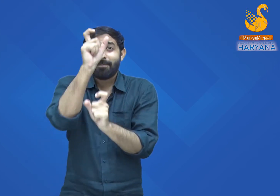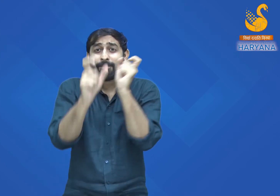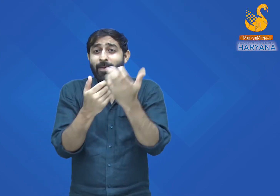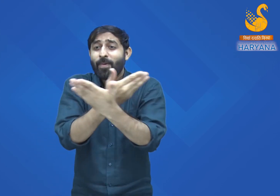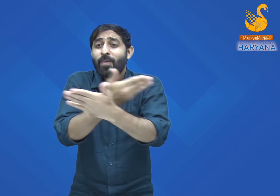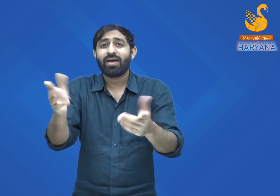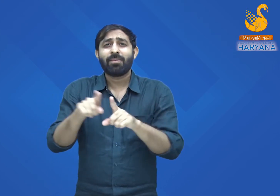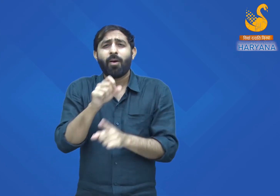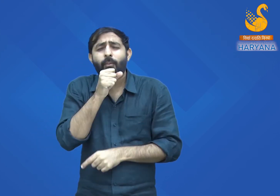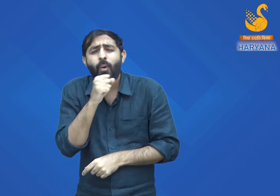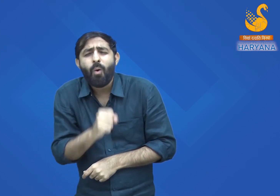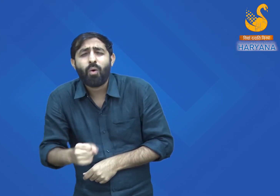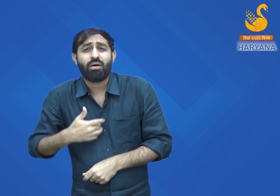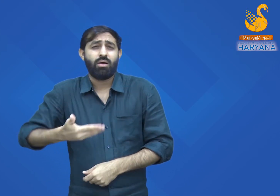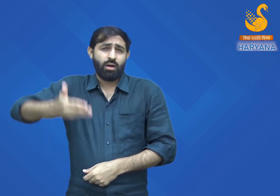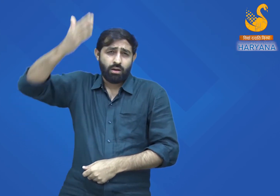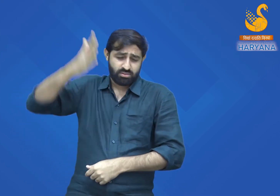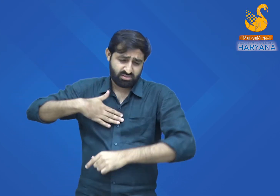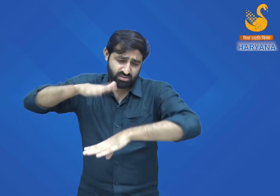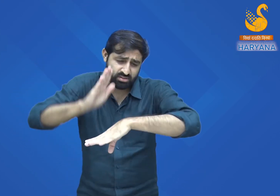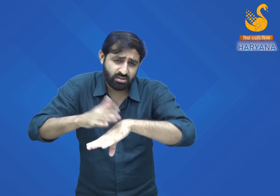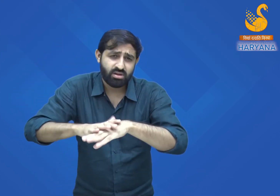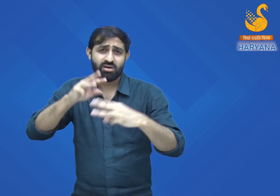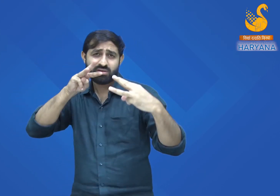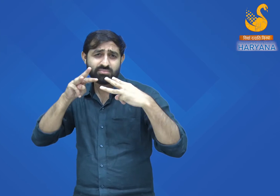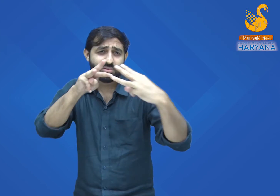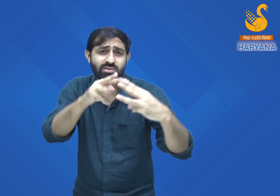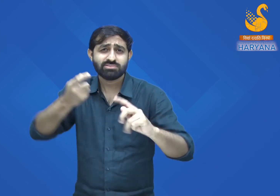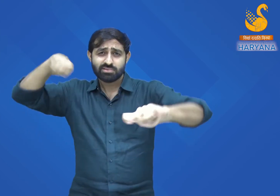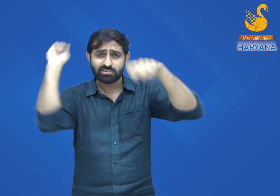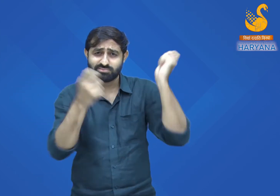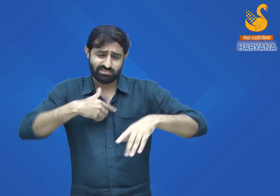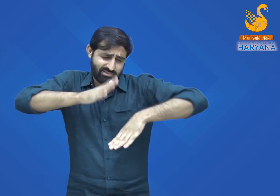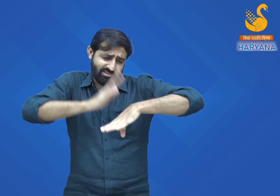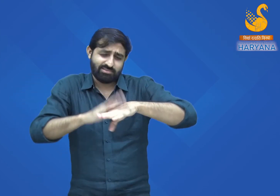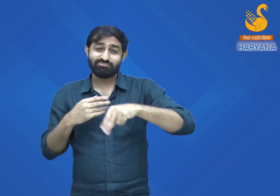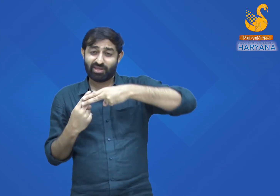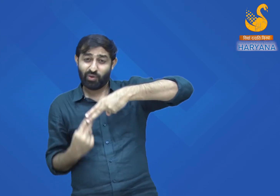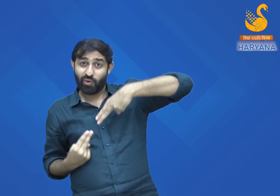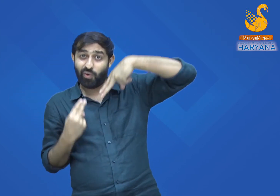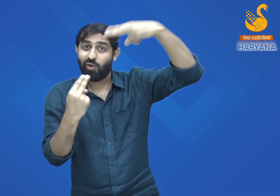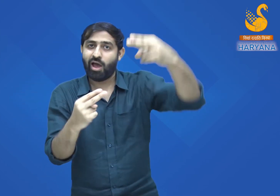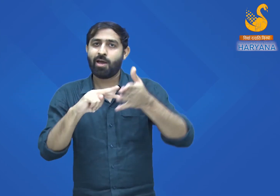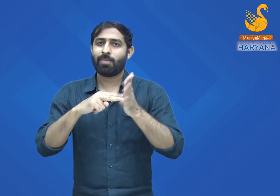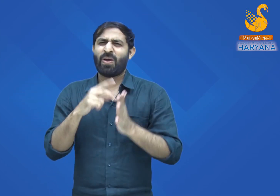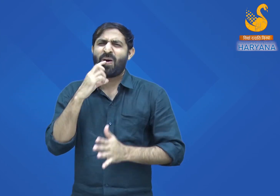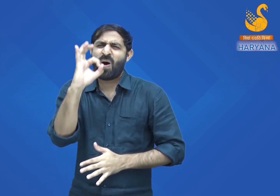What happens is even though the facts may have been changed to some level but the history does come to the present generation